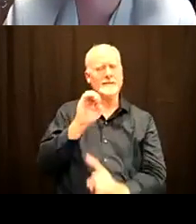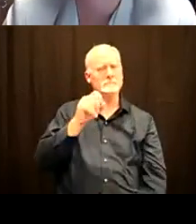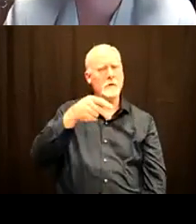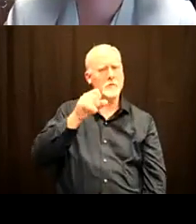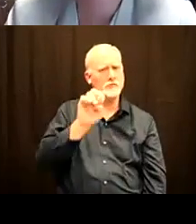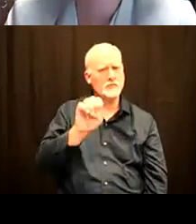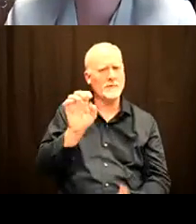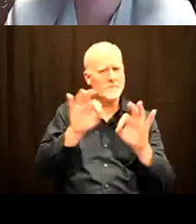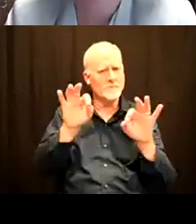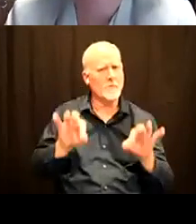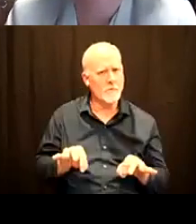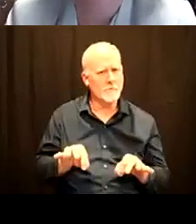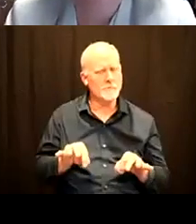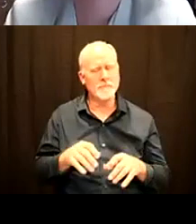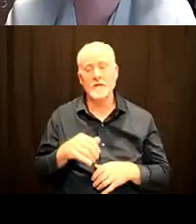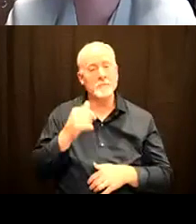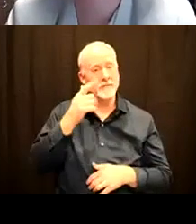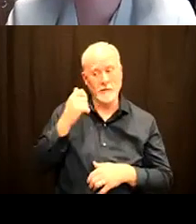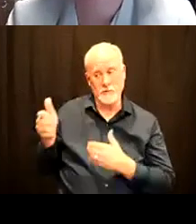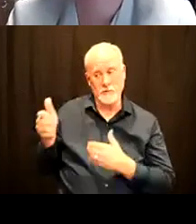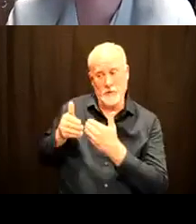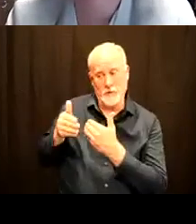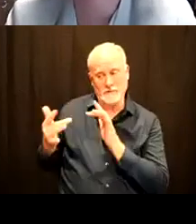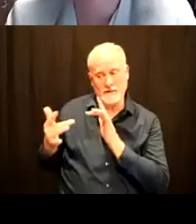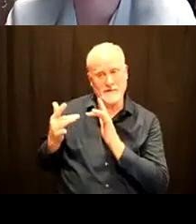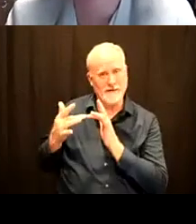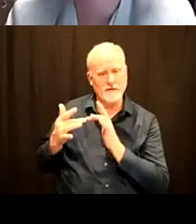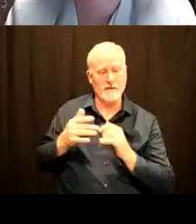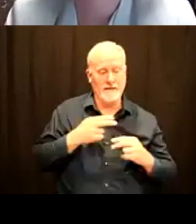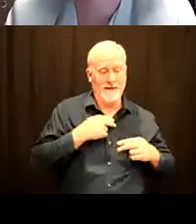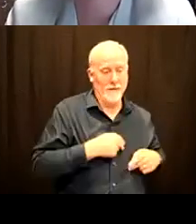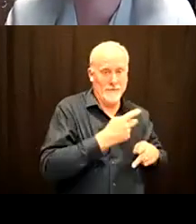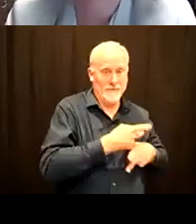because close contact is defined differently for health care personnel and non-health care